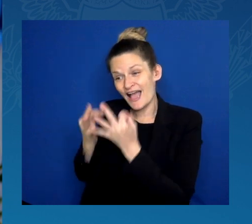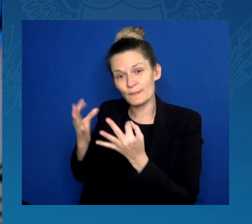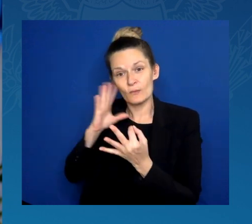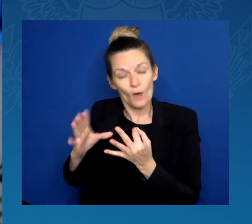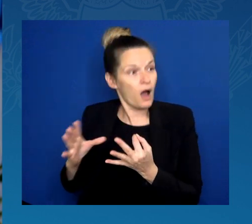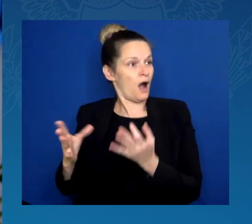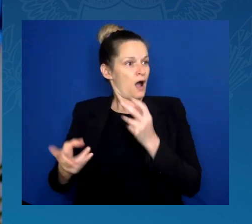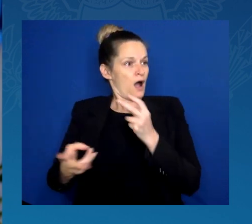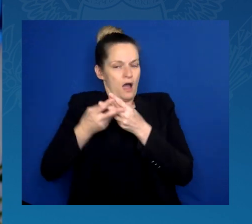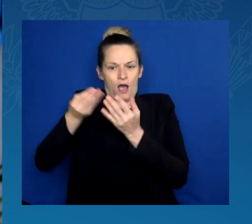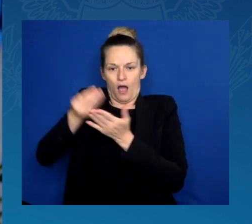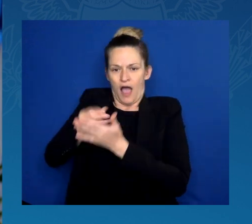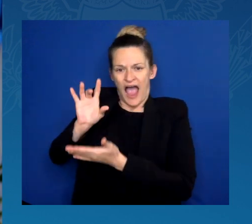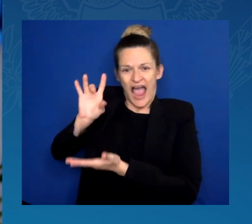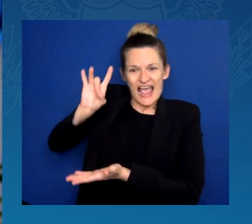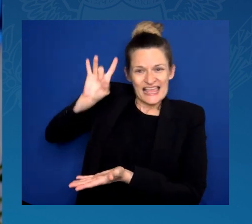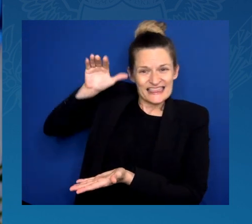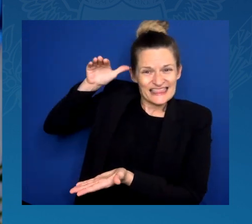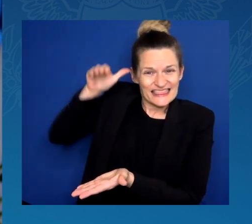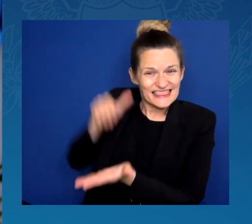That's lower energy bills and cleaner air.